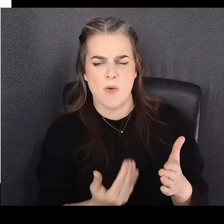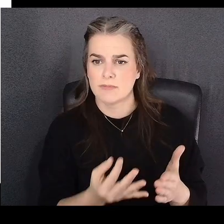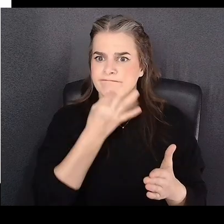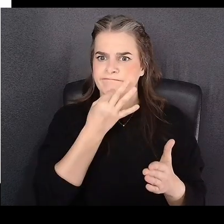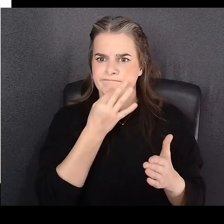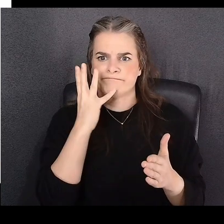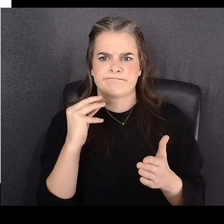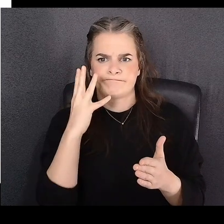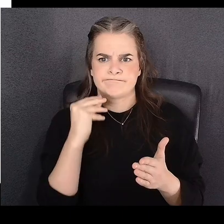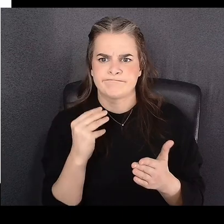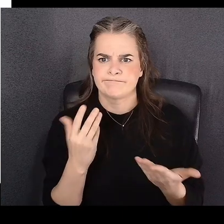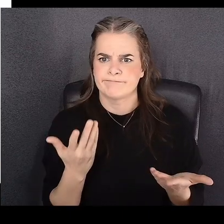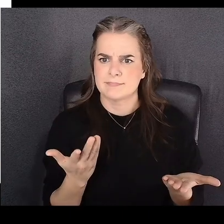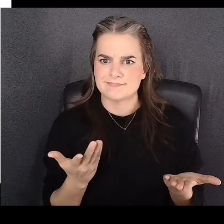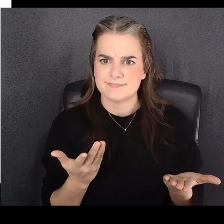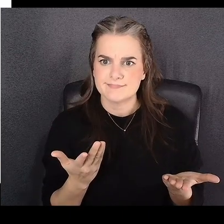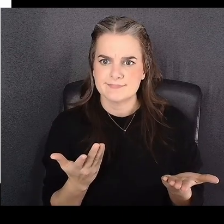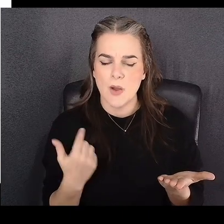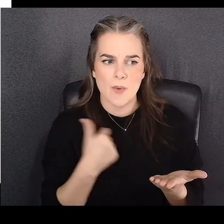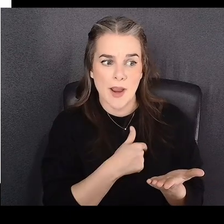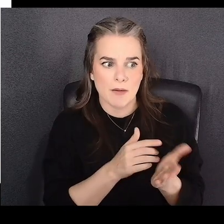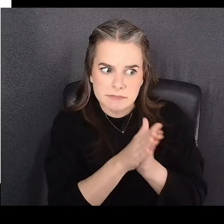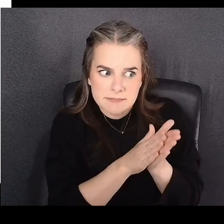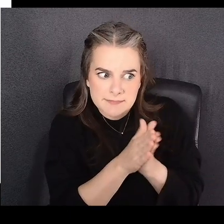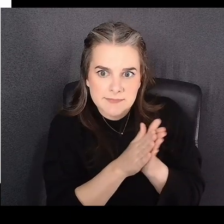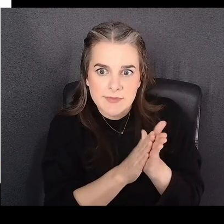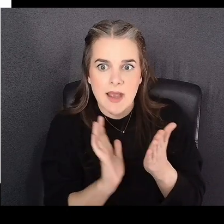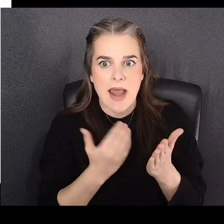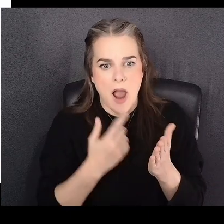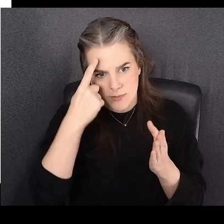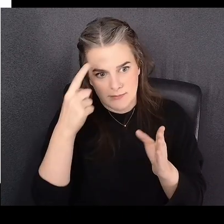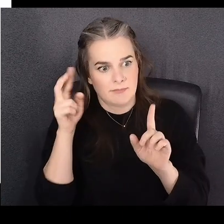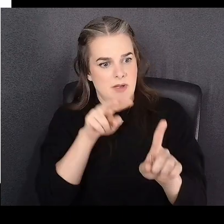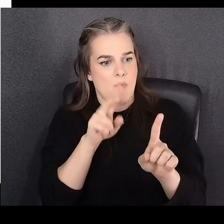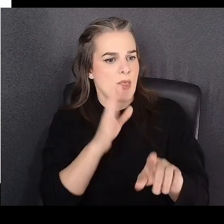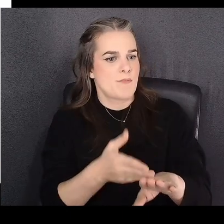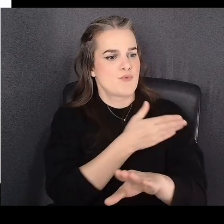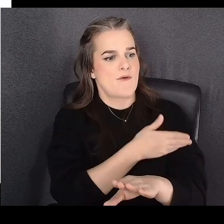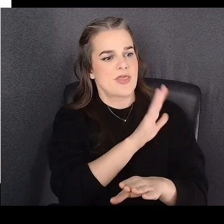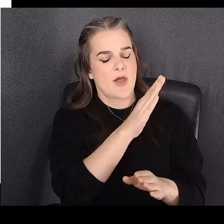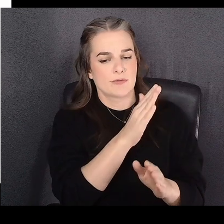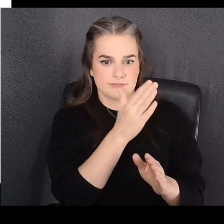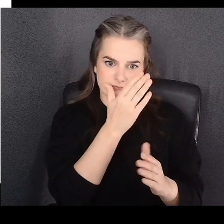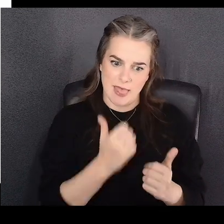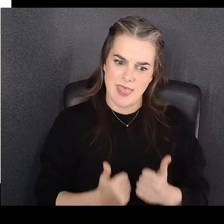will, in our minds, improve overall quality of life through the device.